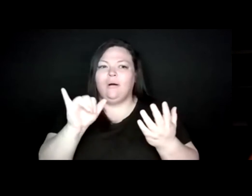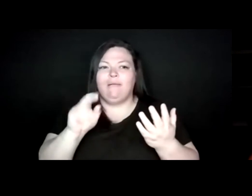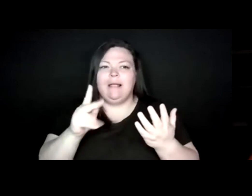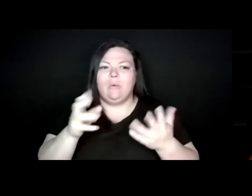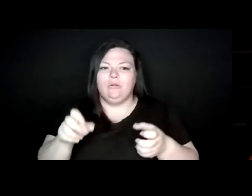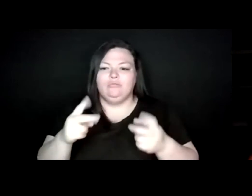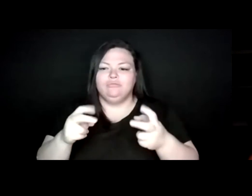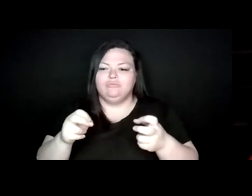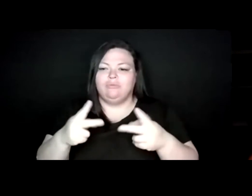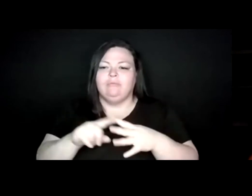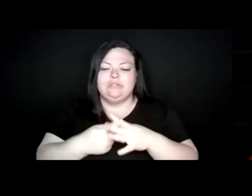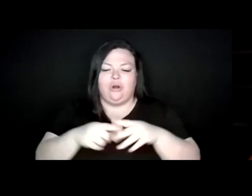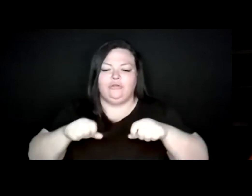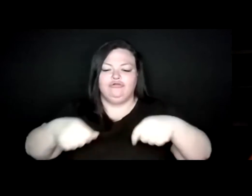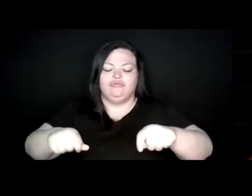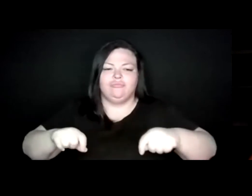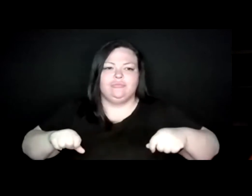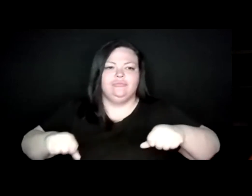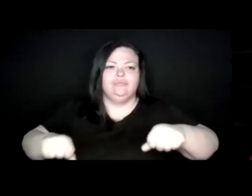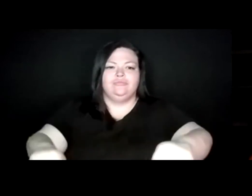And start rolling.//